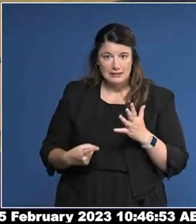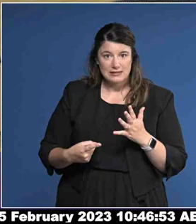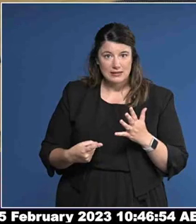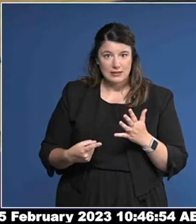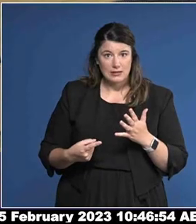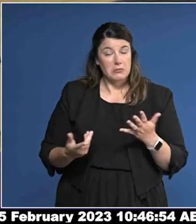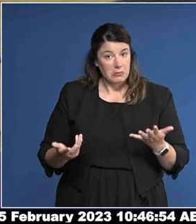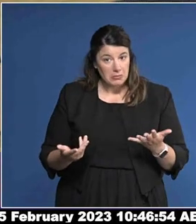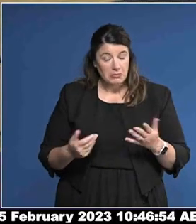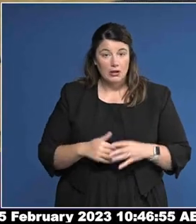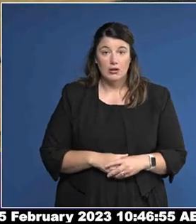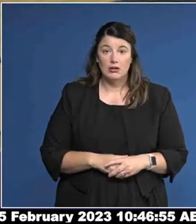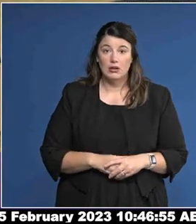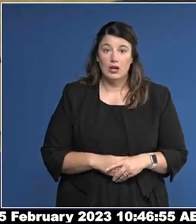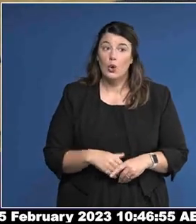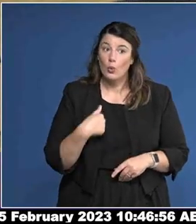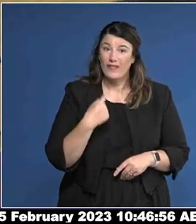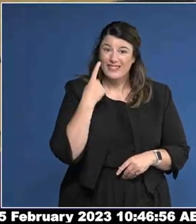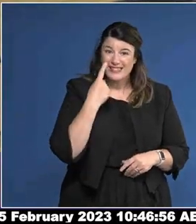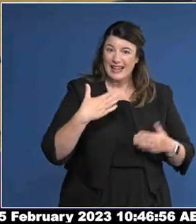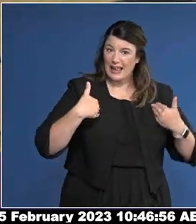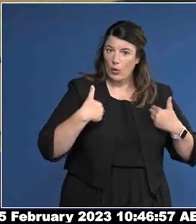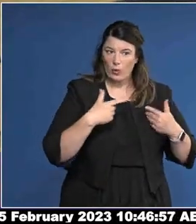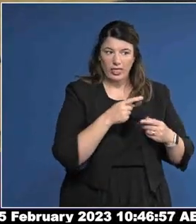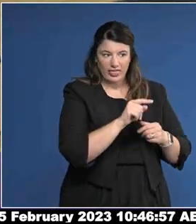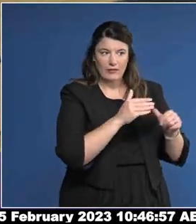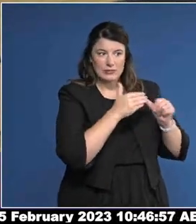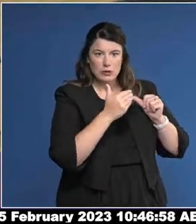For your organisations - and I know you don't speak for all disability organisations